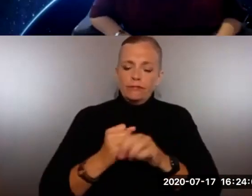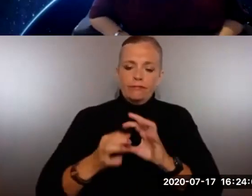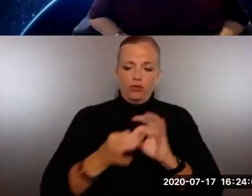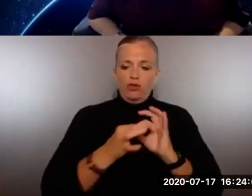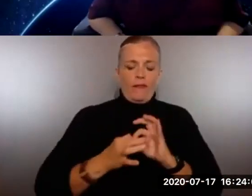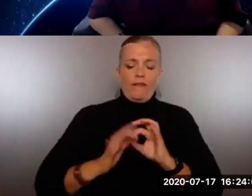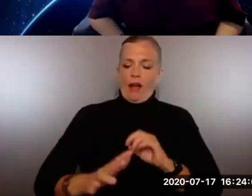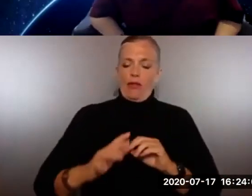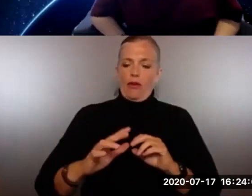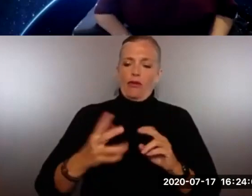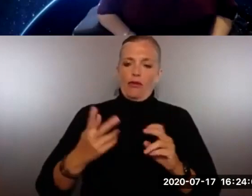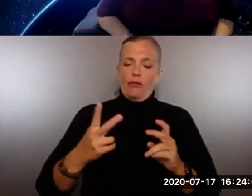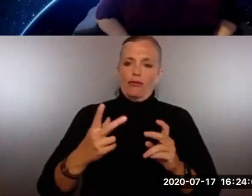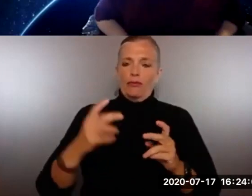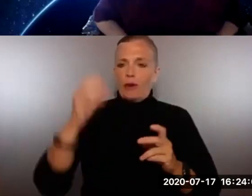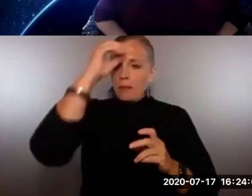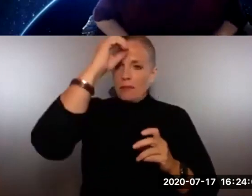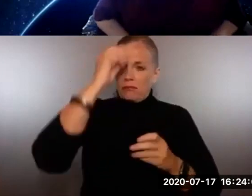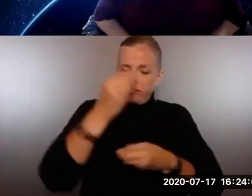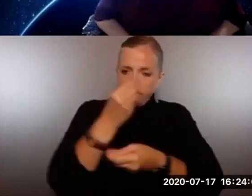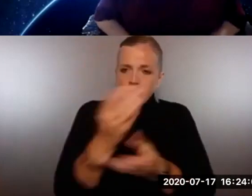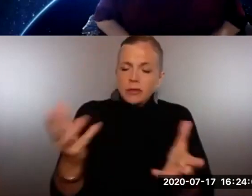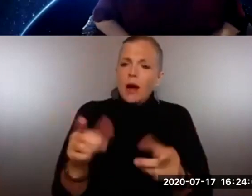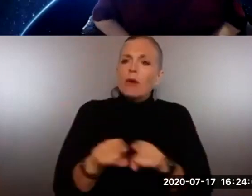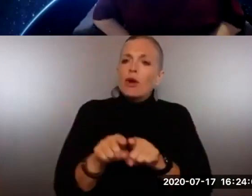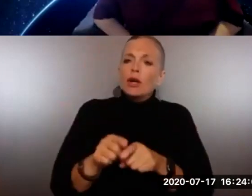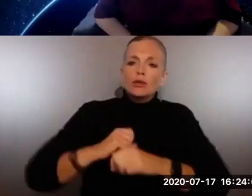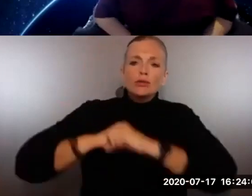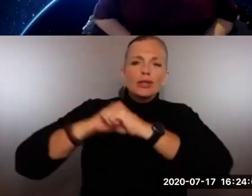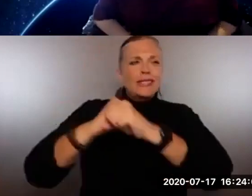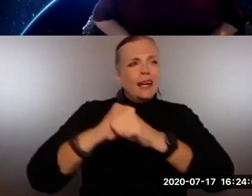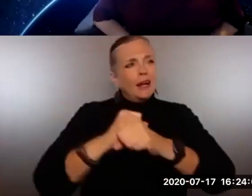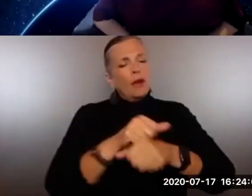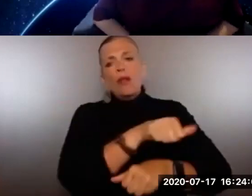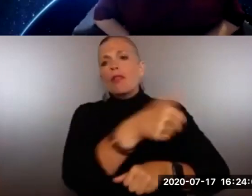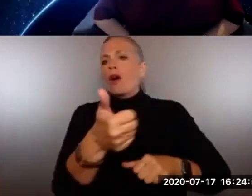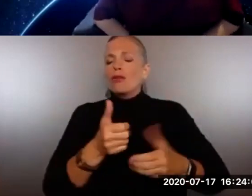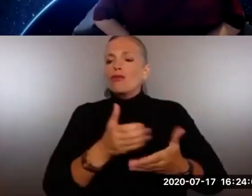And we met this little boy who had been born without arms.